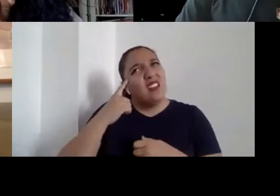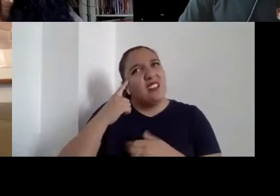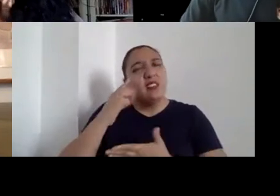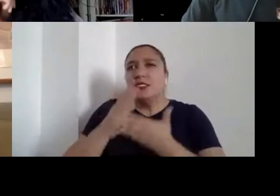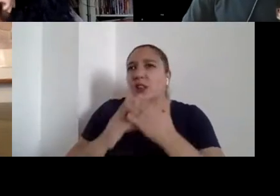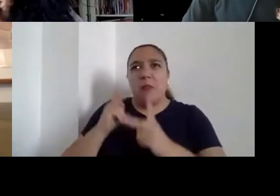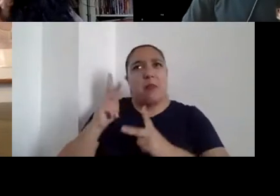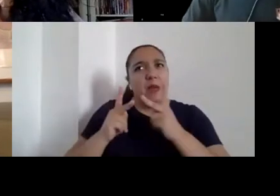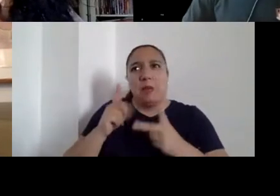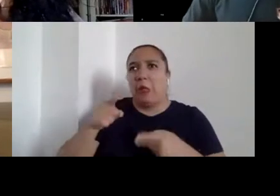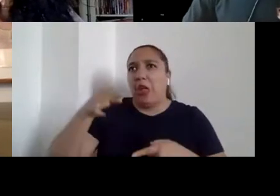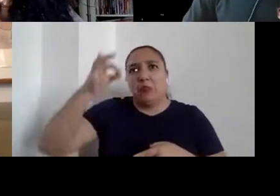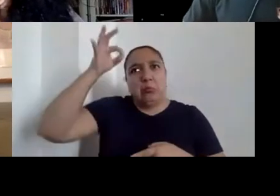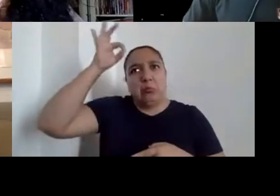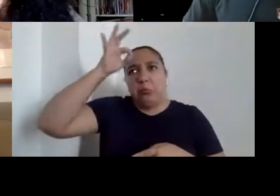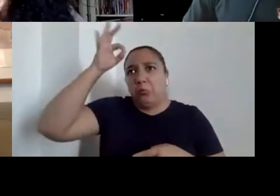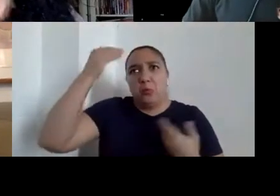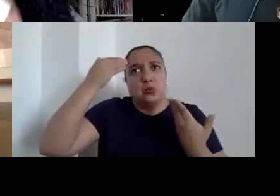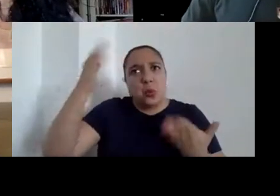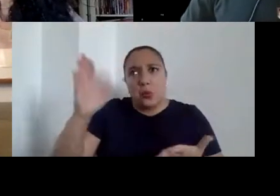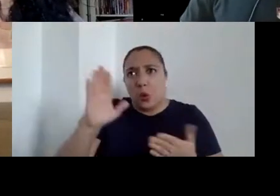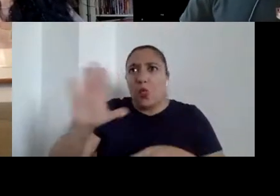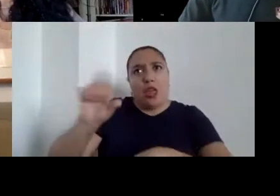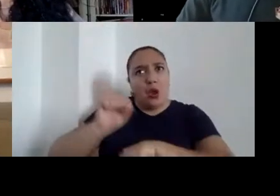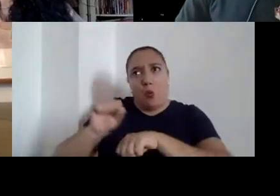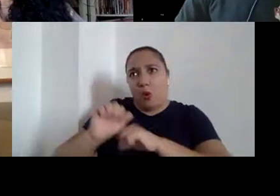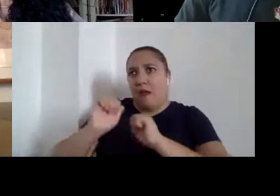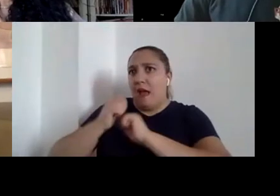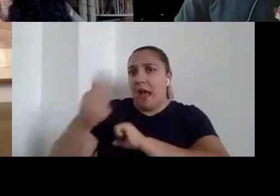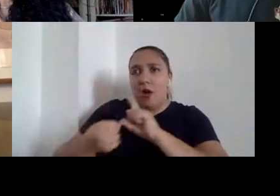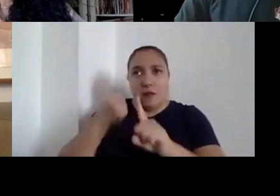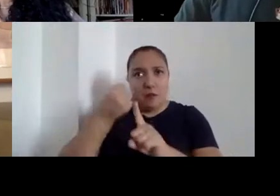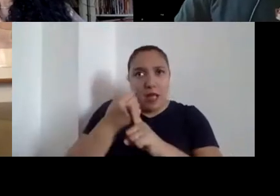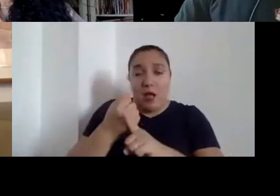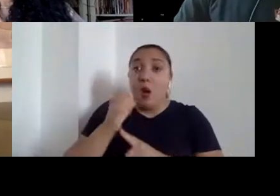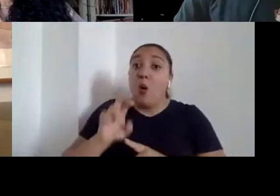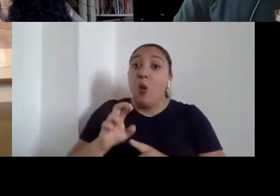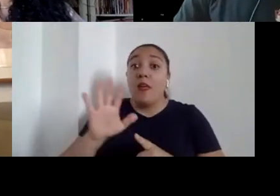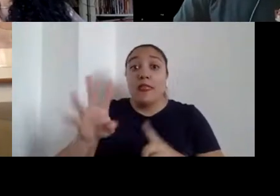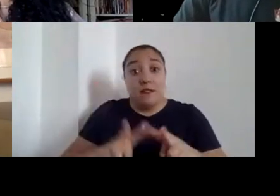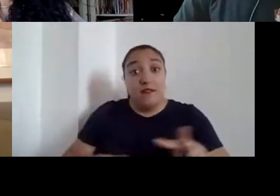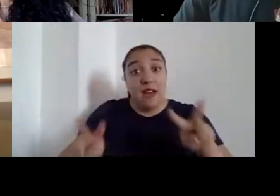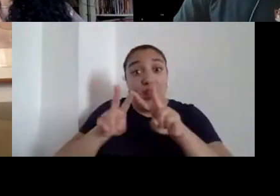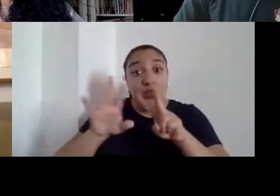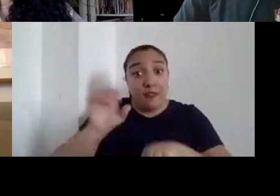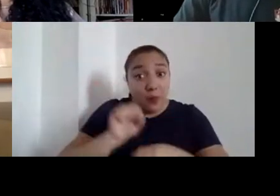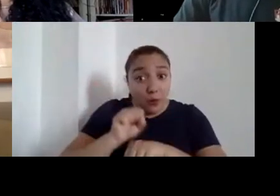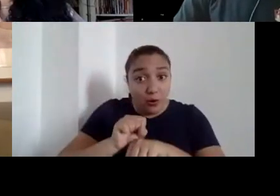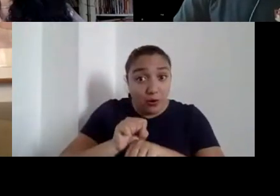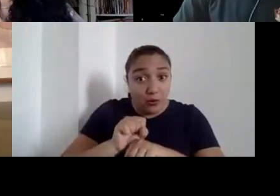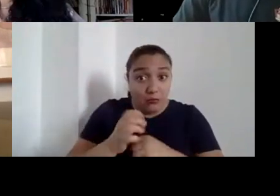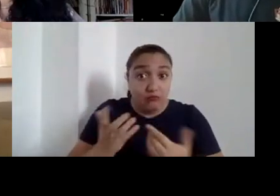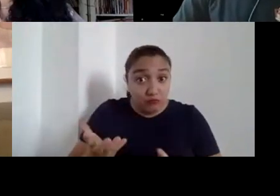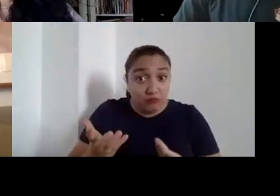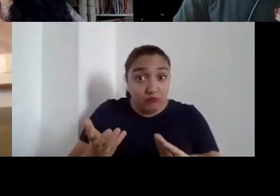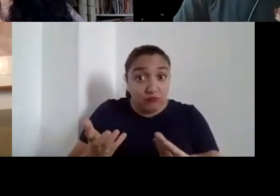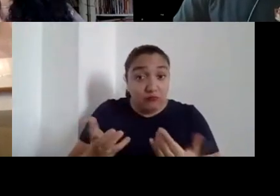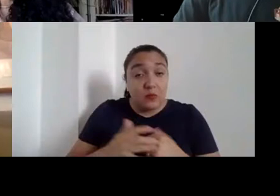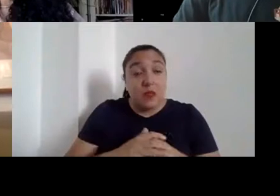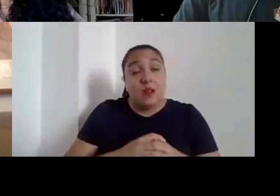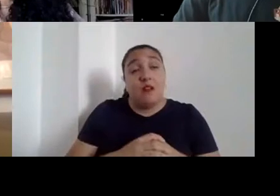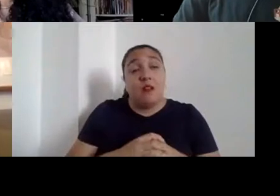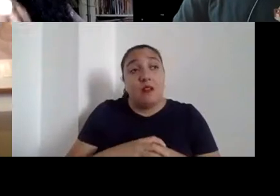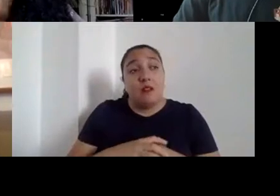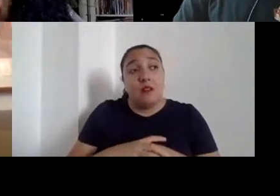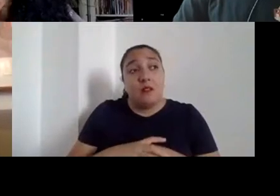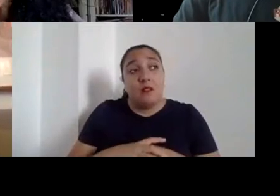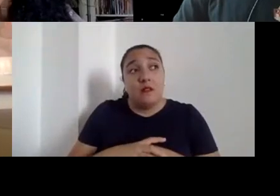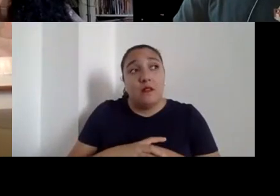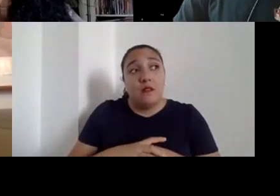of their work or the value of their work and I think that is something that maybe allowing